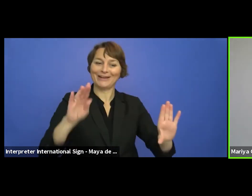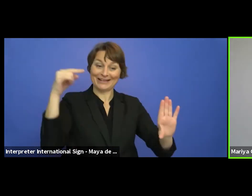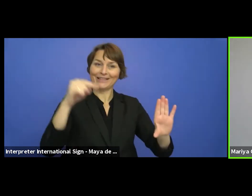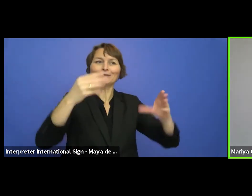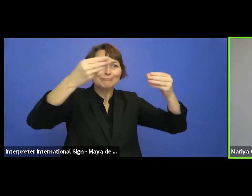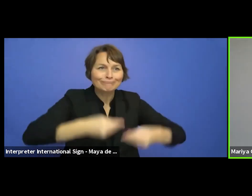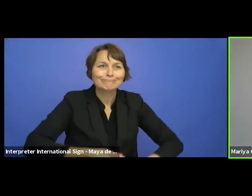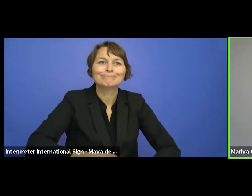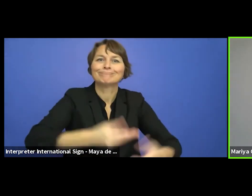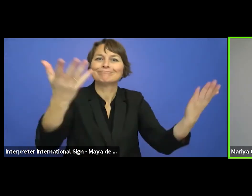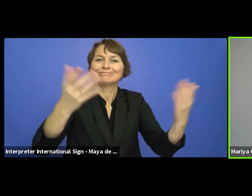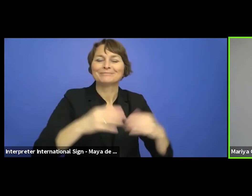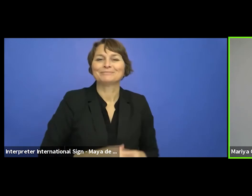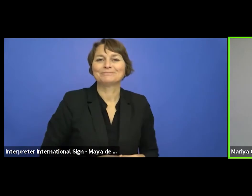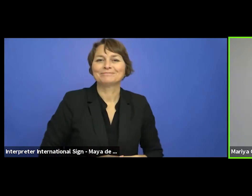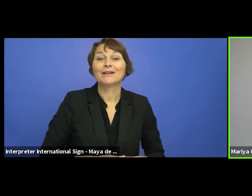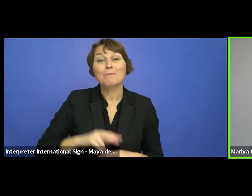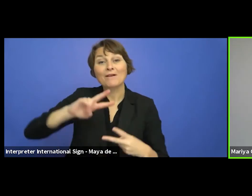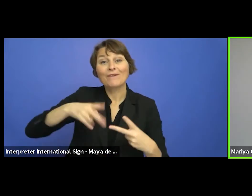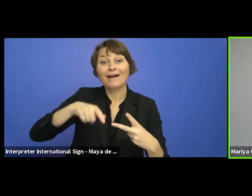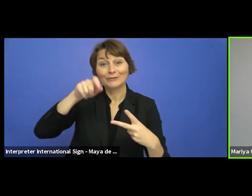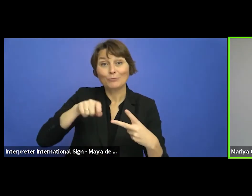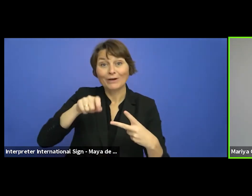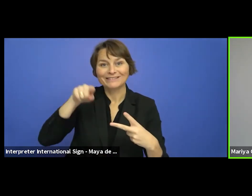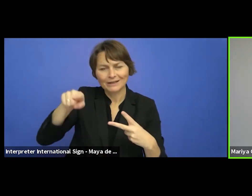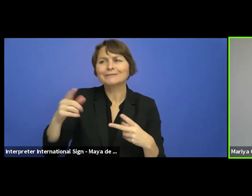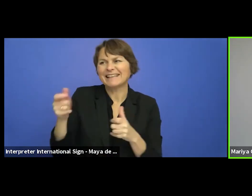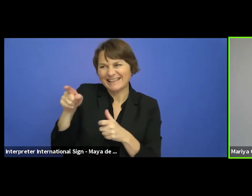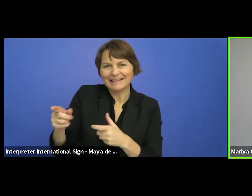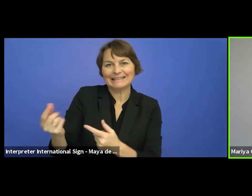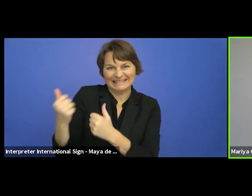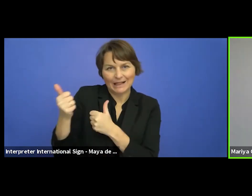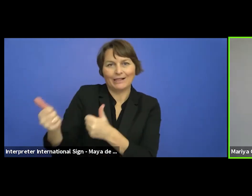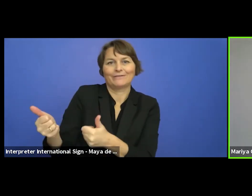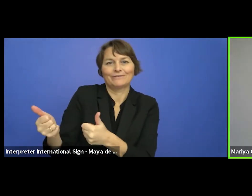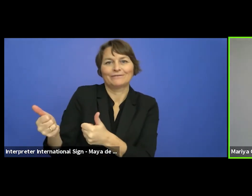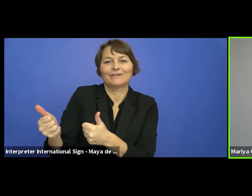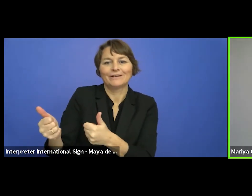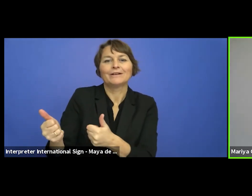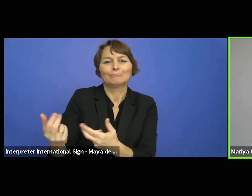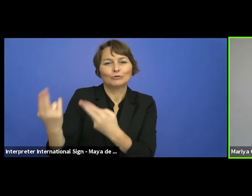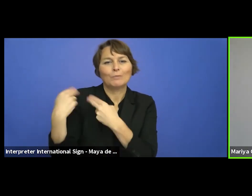Vice- President Dubravka Suica is responsible for the conference. I really invite you to contact her